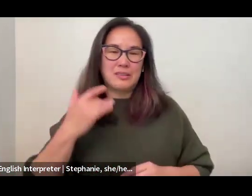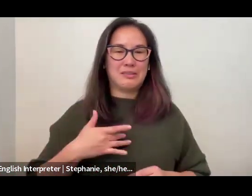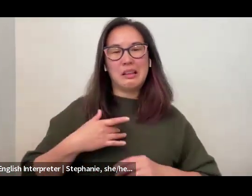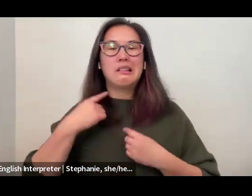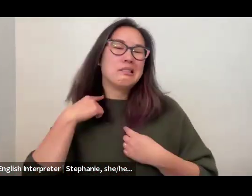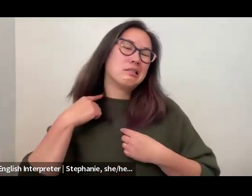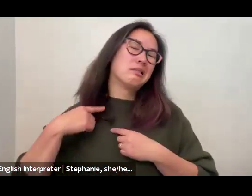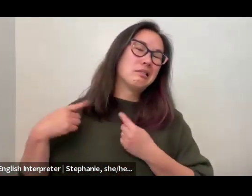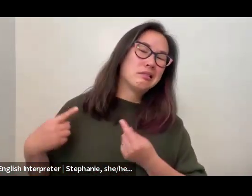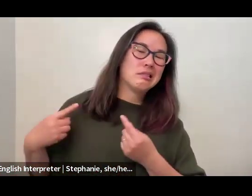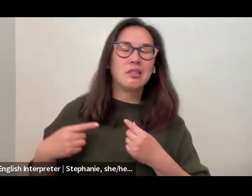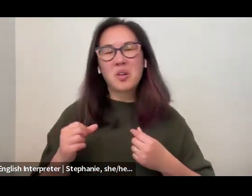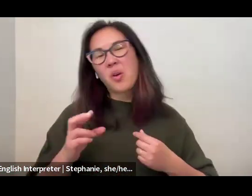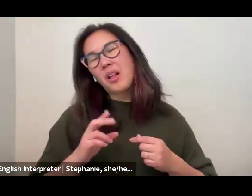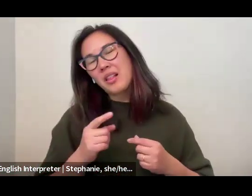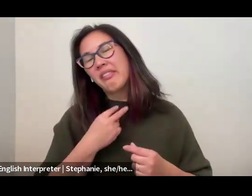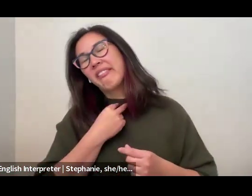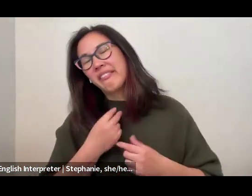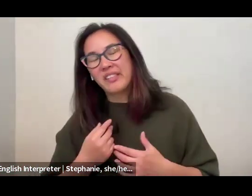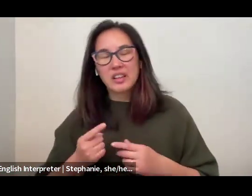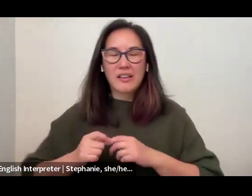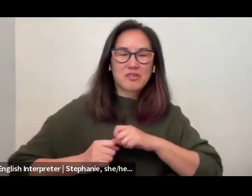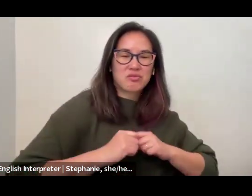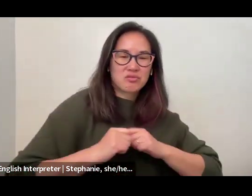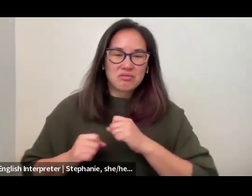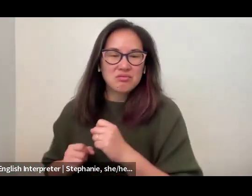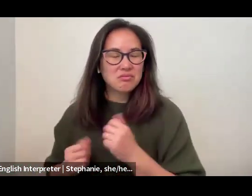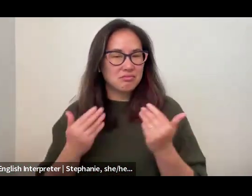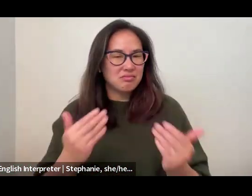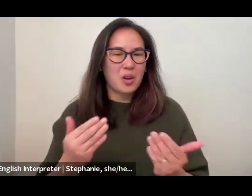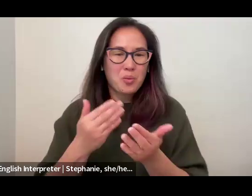in your neck, if you feel like you need to twist a little bit, whatever you've got,